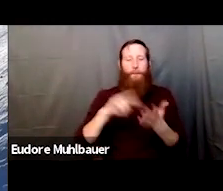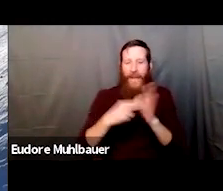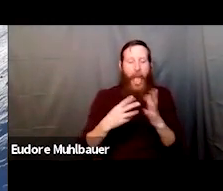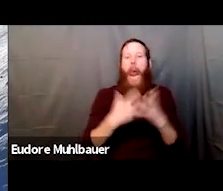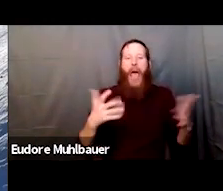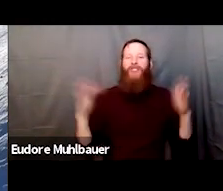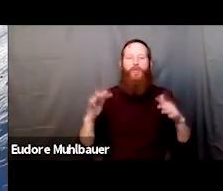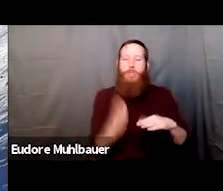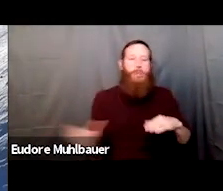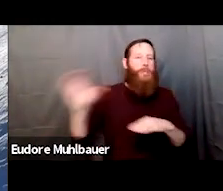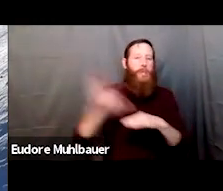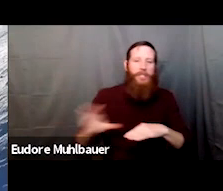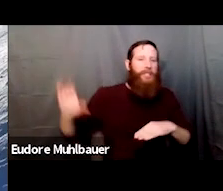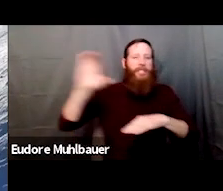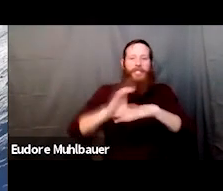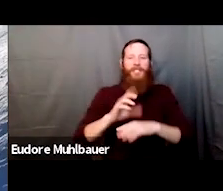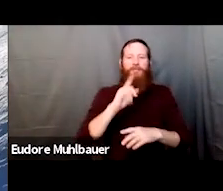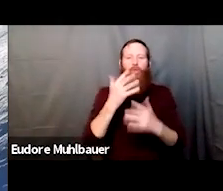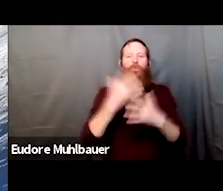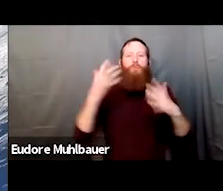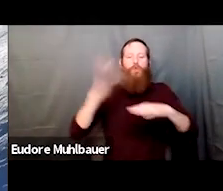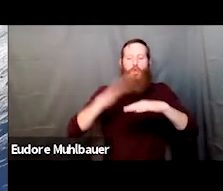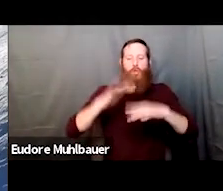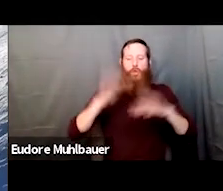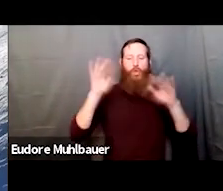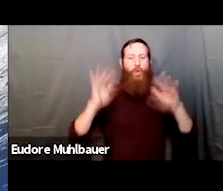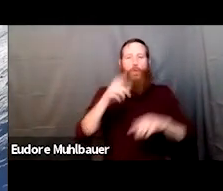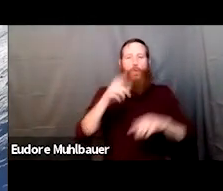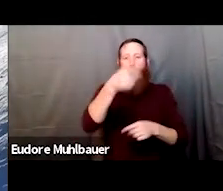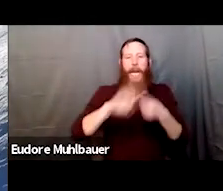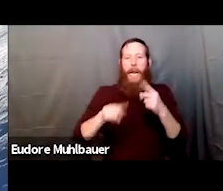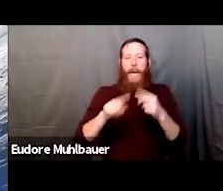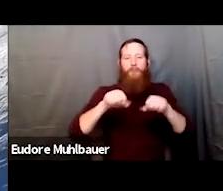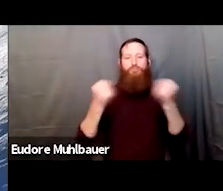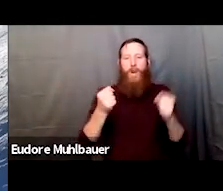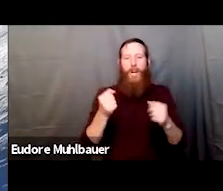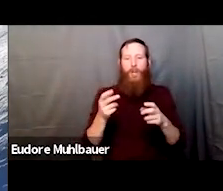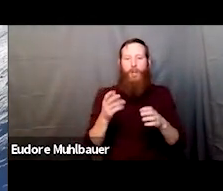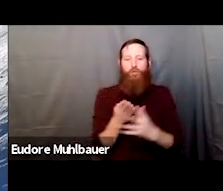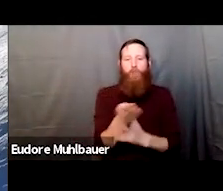so much snow it is hard to break trail, so much snow when you look at your snowshoe tracks and you can't see them anymore